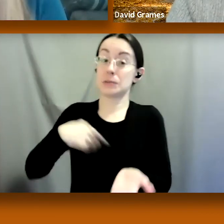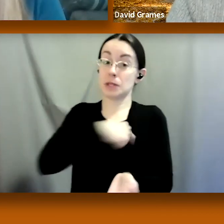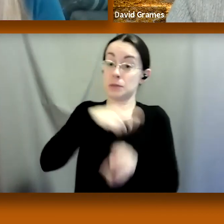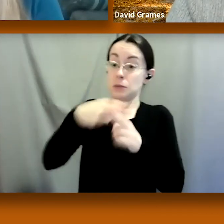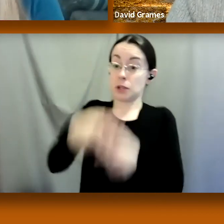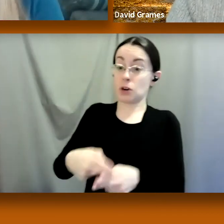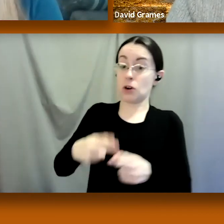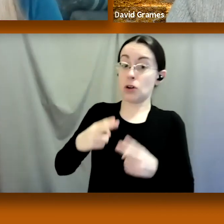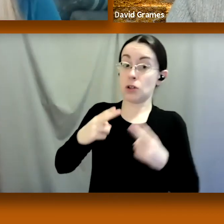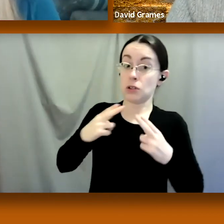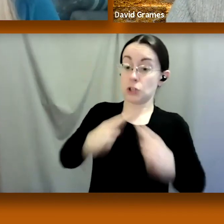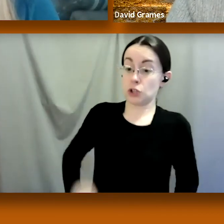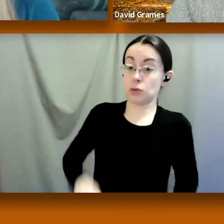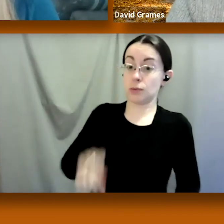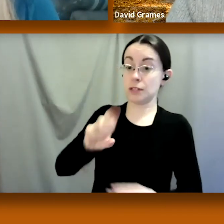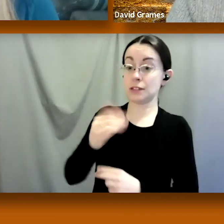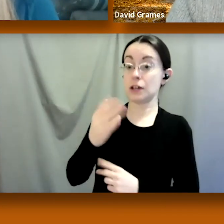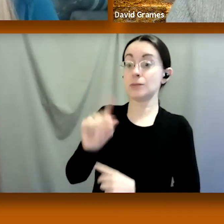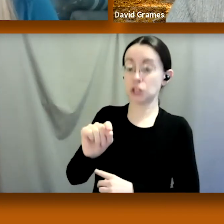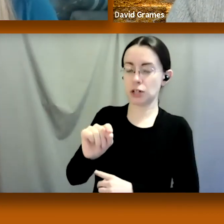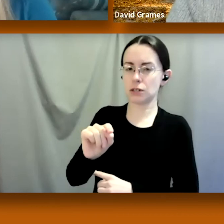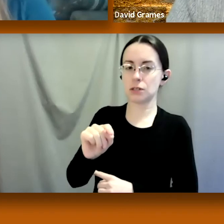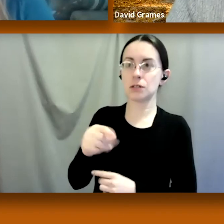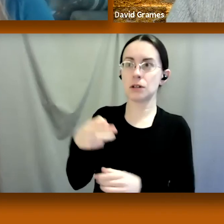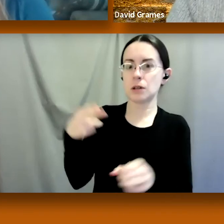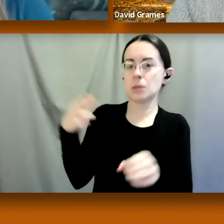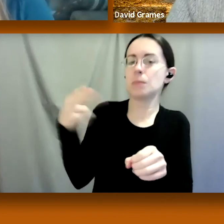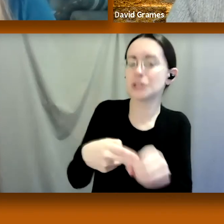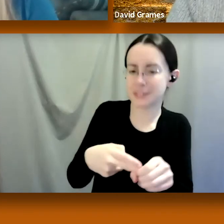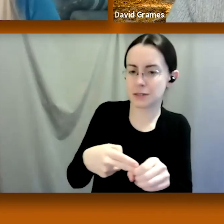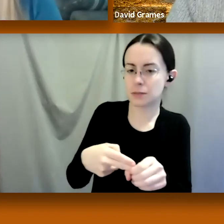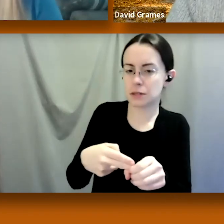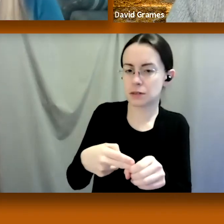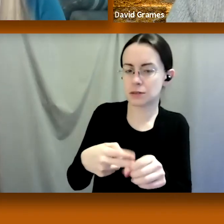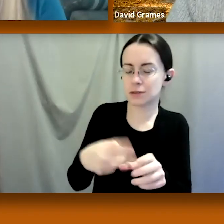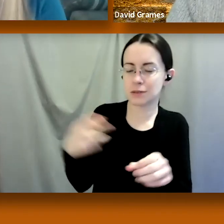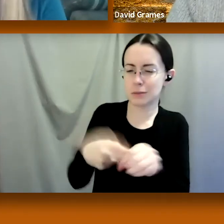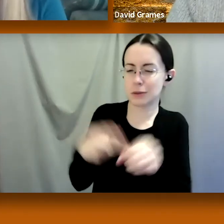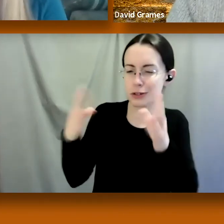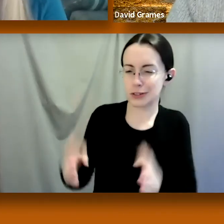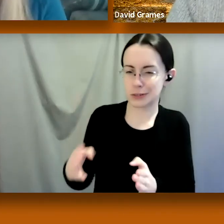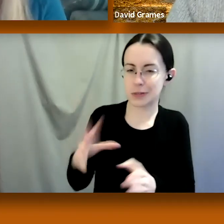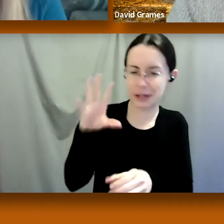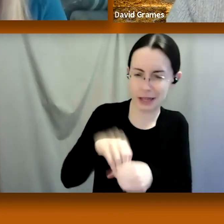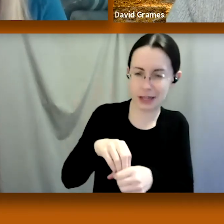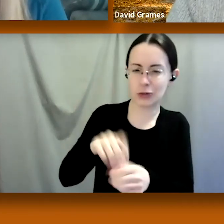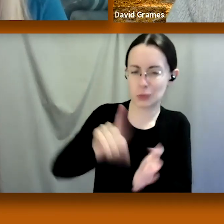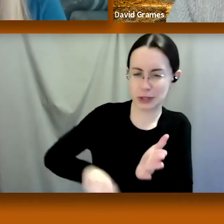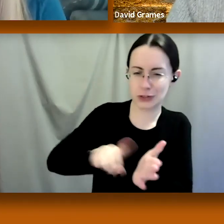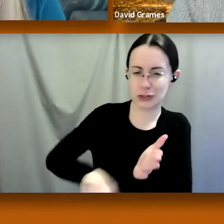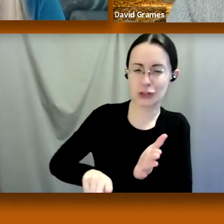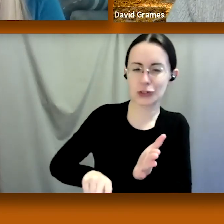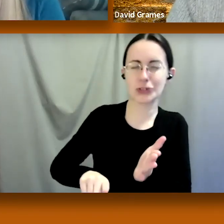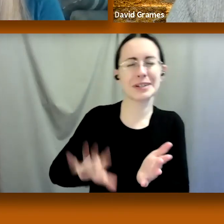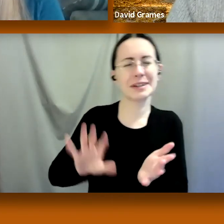We might call them a "human subject participant." So the terms do get a little tricky. It is dictated